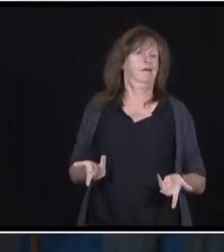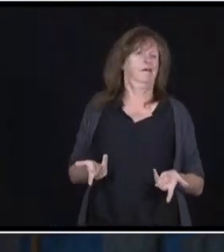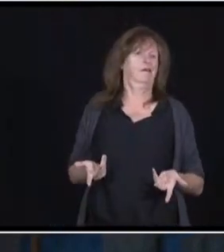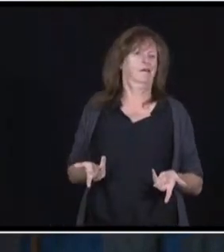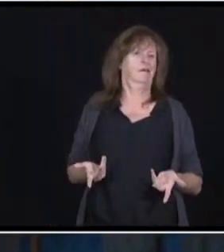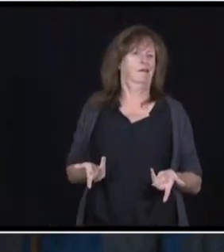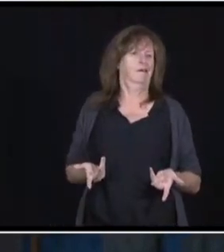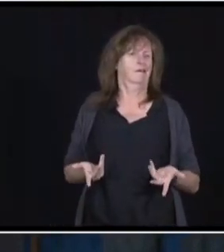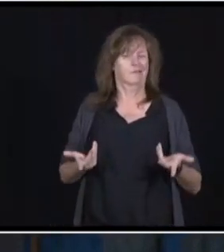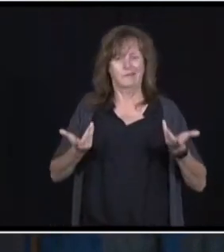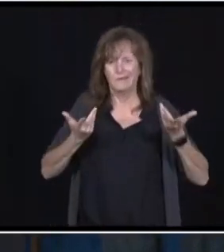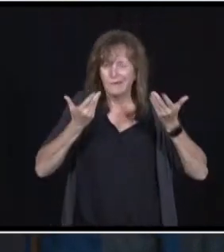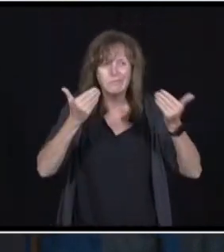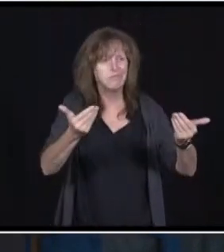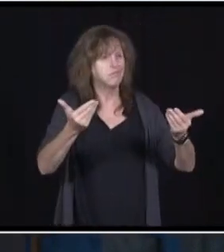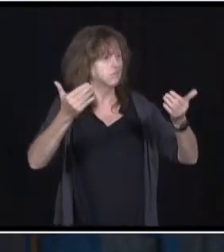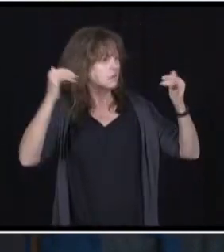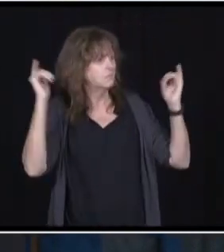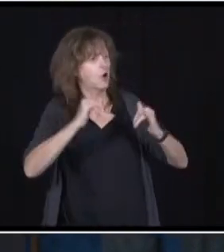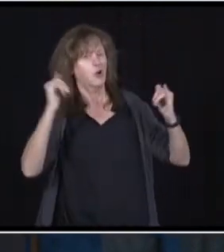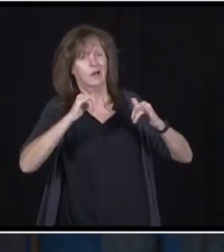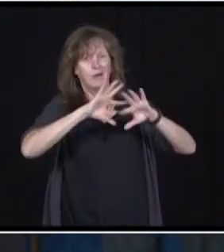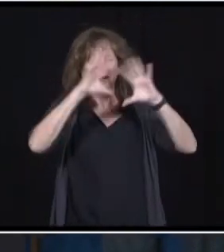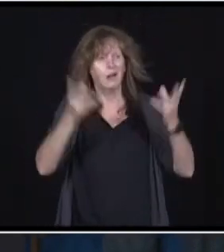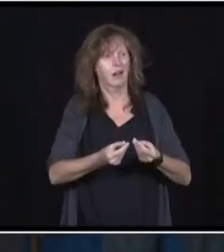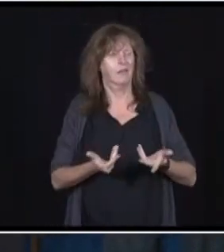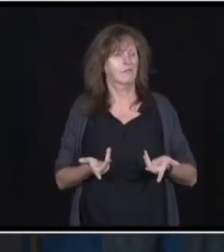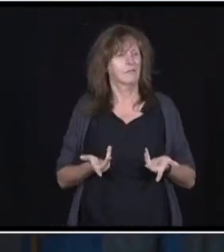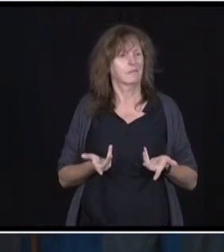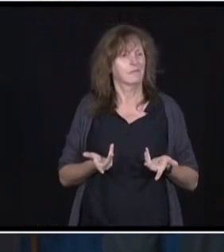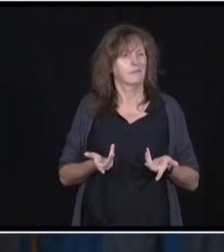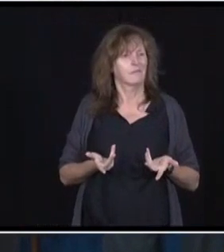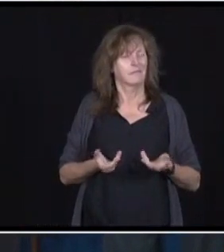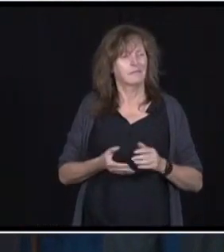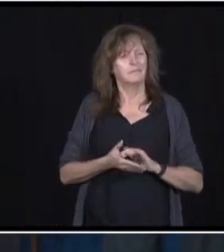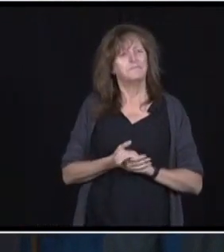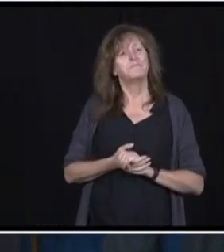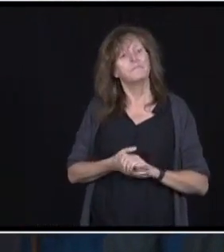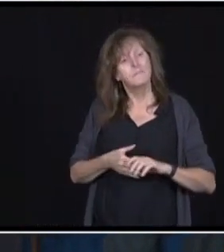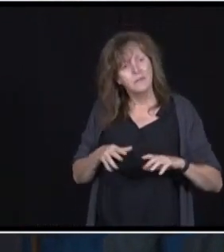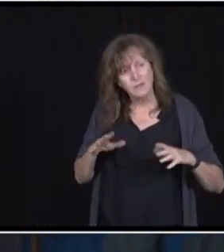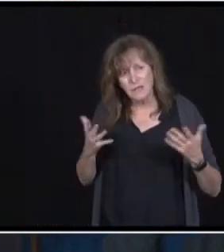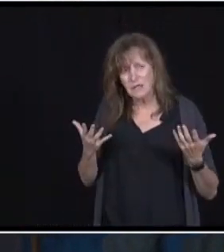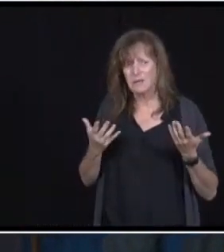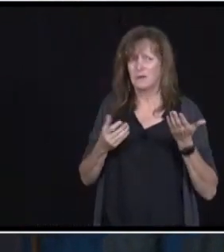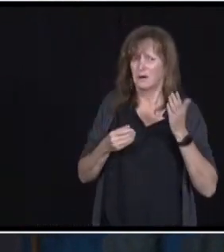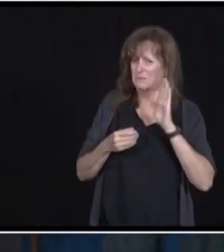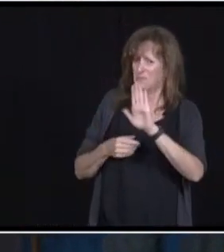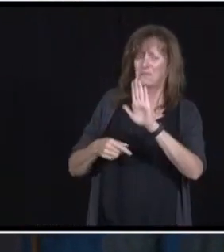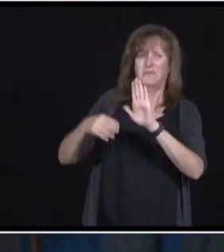But when we put regulations, bylaws and laws in place, they follow the rule of the law and they enforce the law.